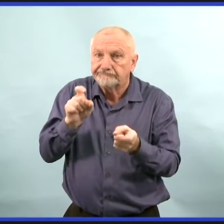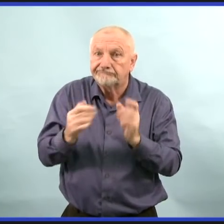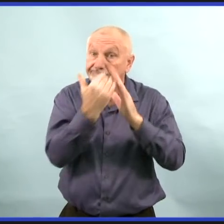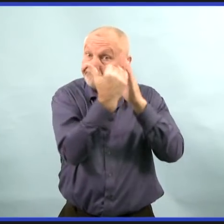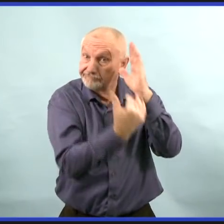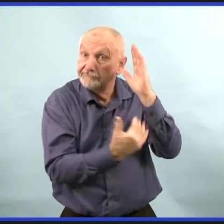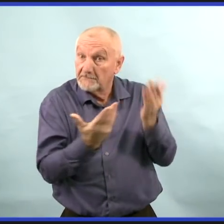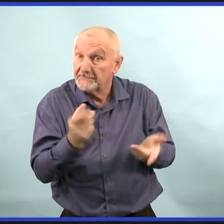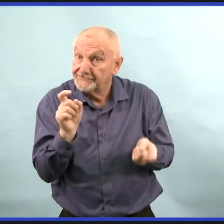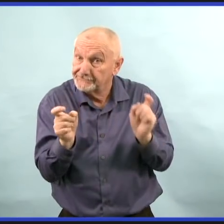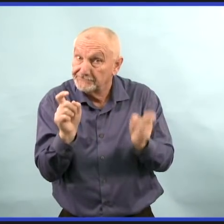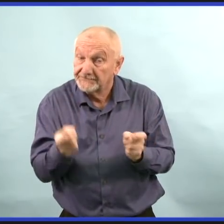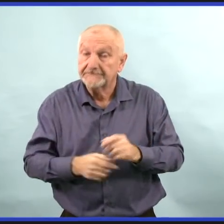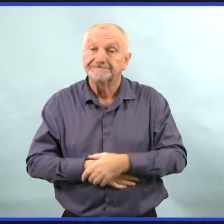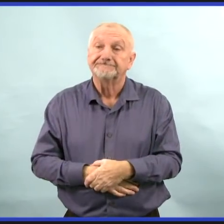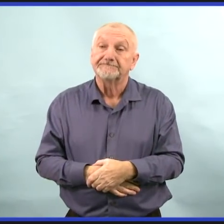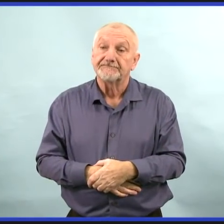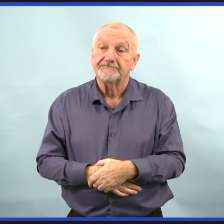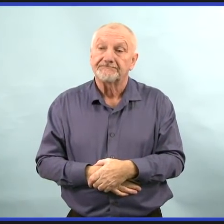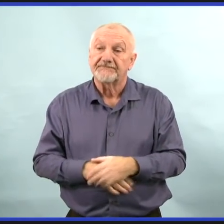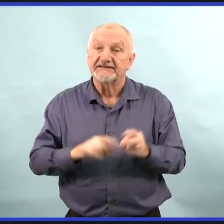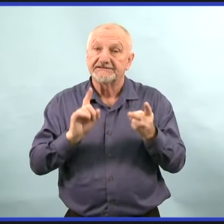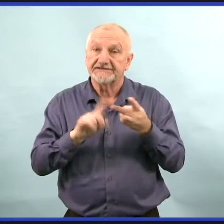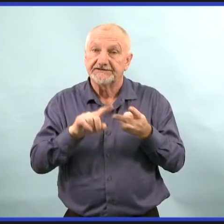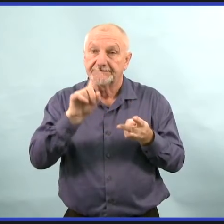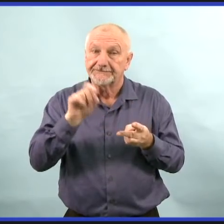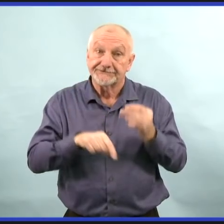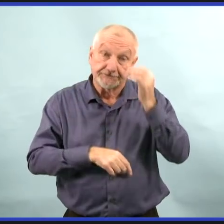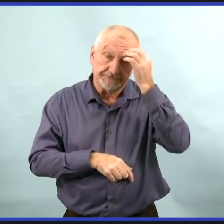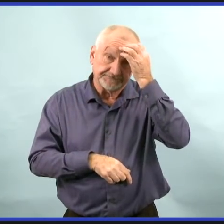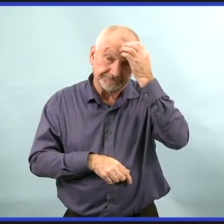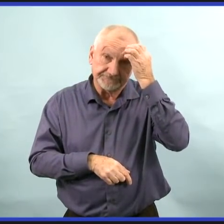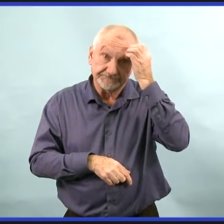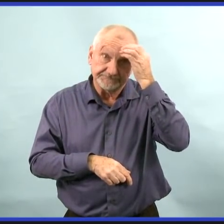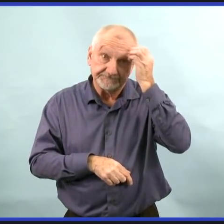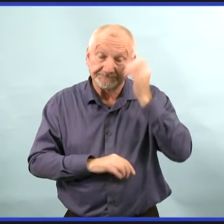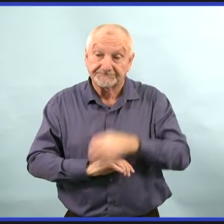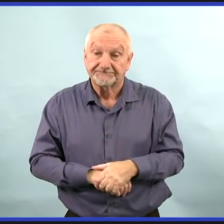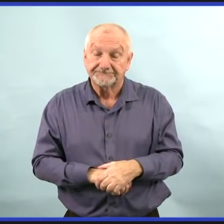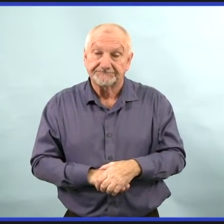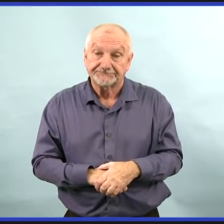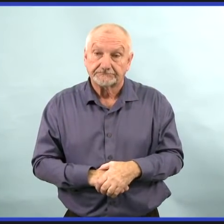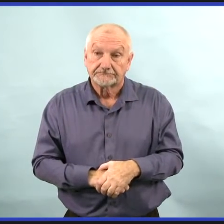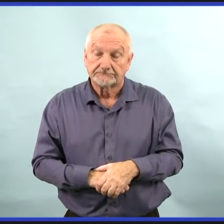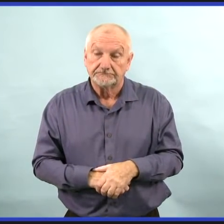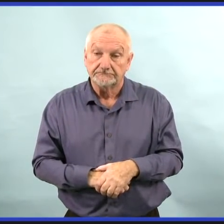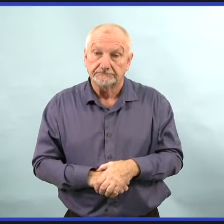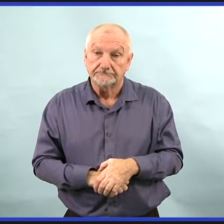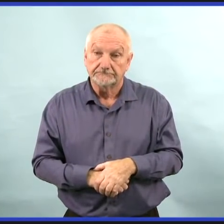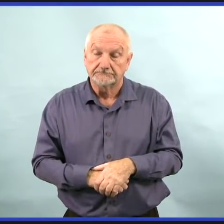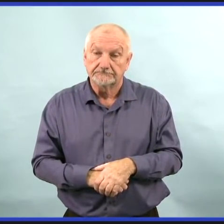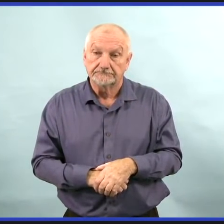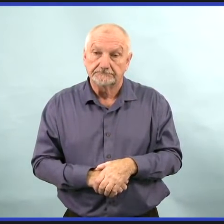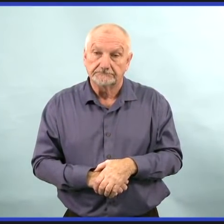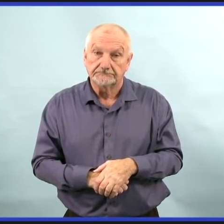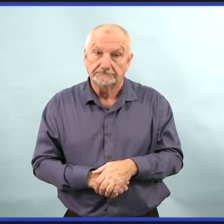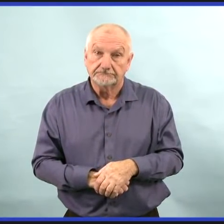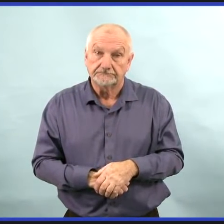okay and you tell me that they read there are 24 percent isolated actually in manitoba